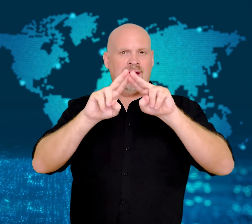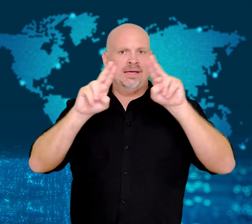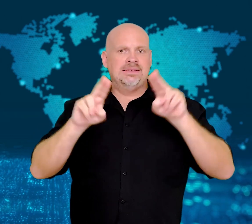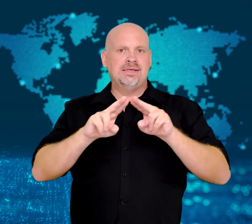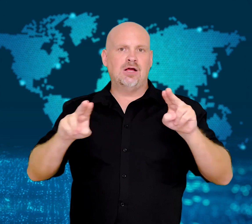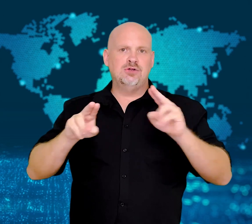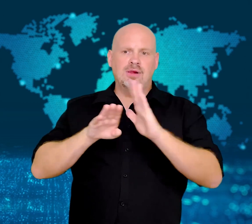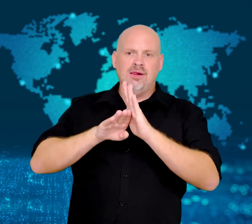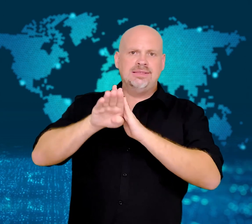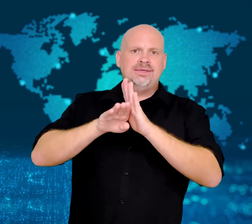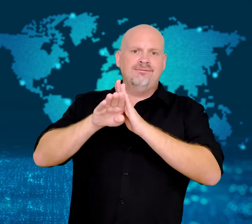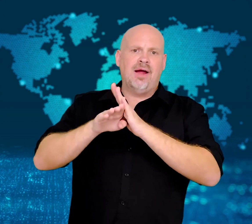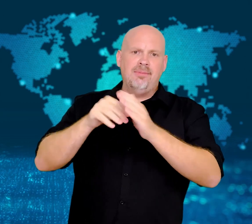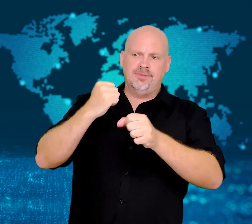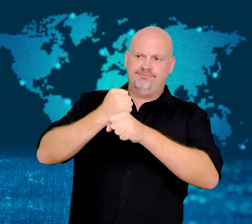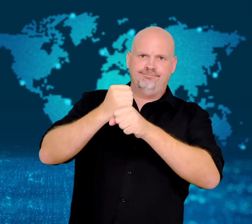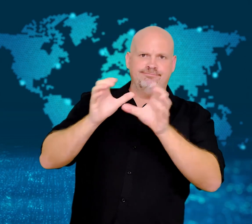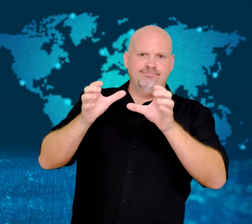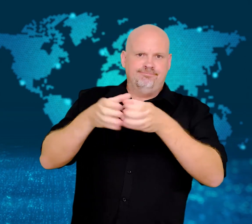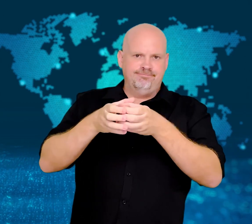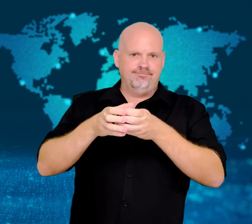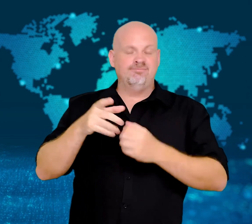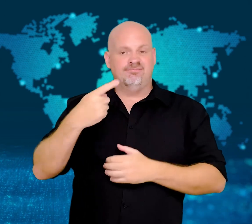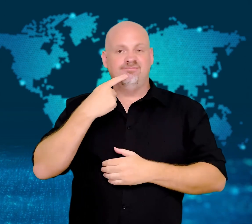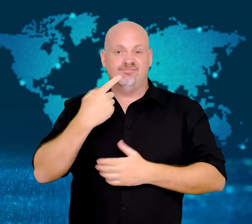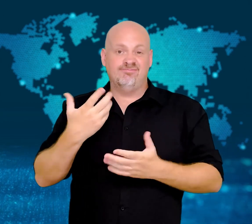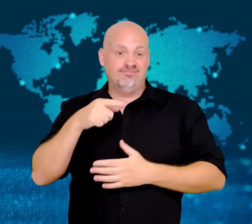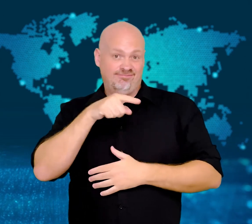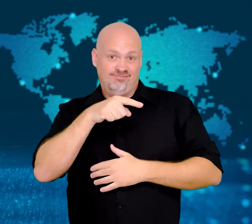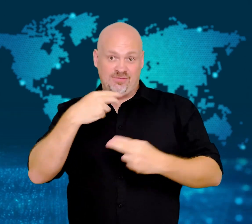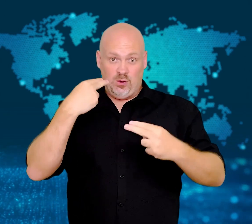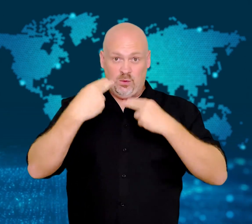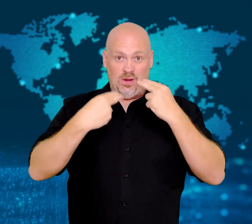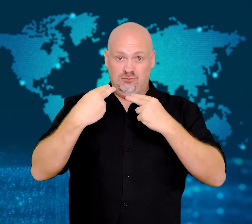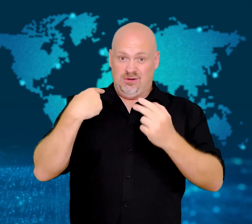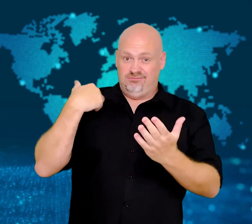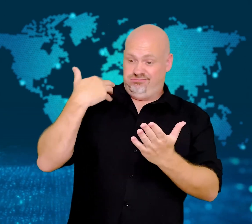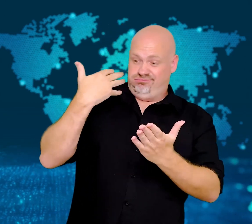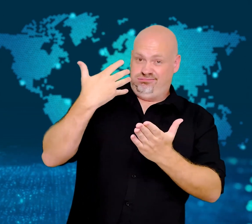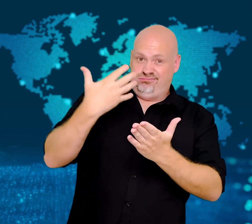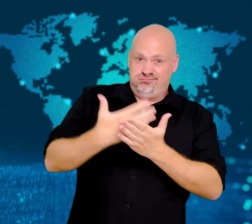it had been losing money for years and that it had not been